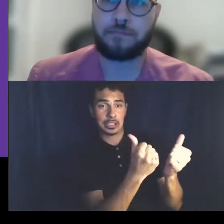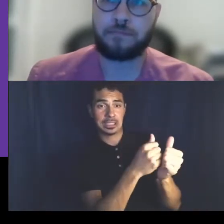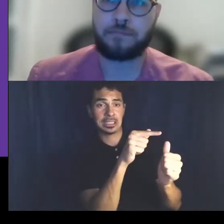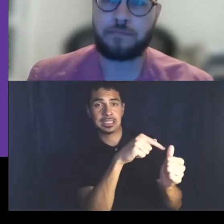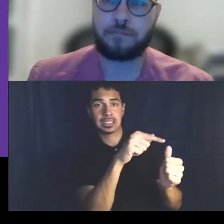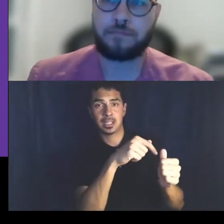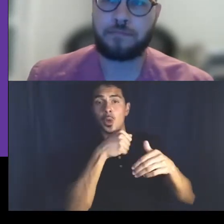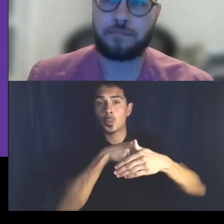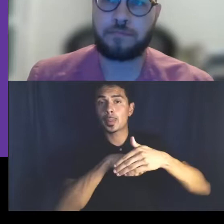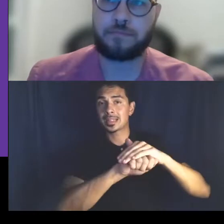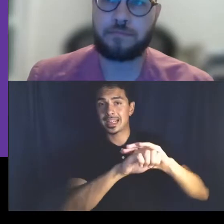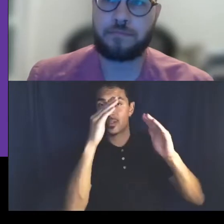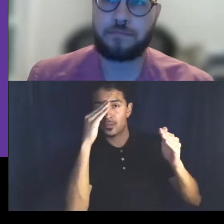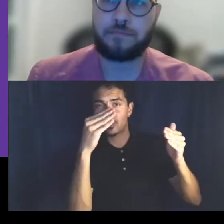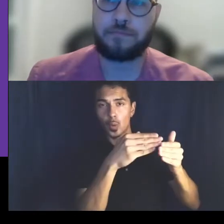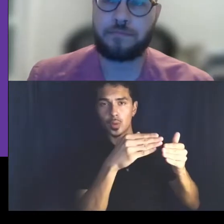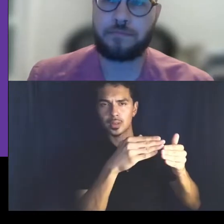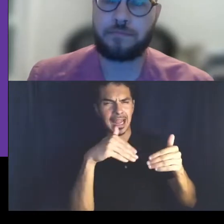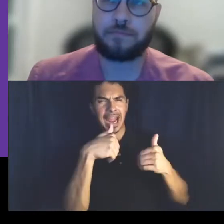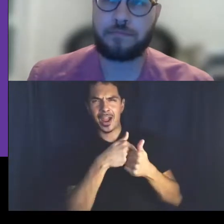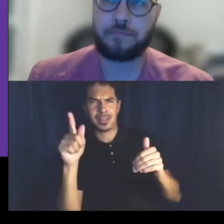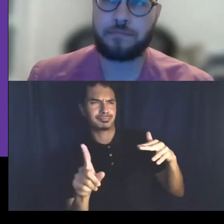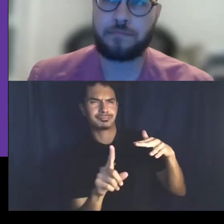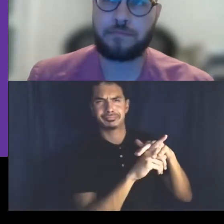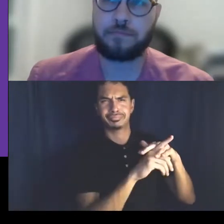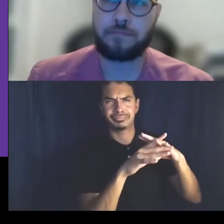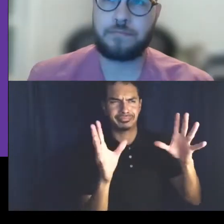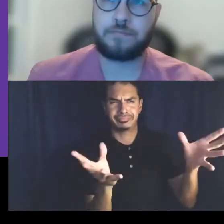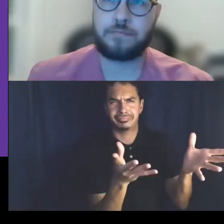look like, or what does it have to do with one another?